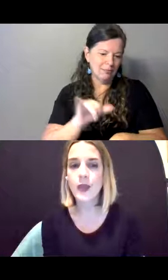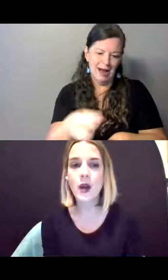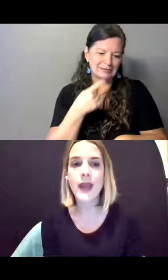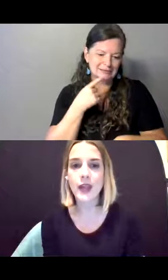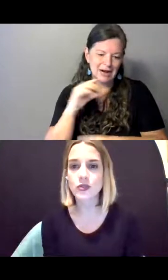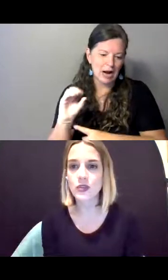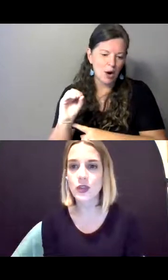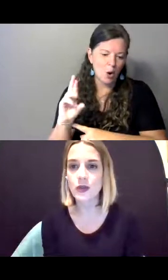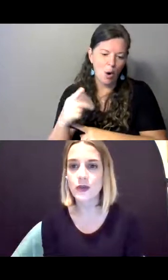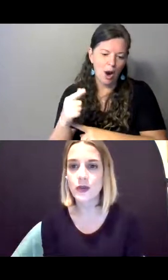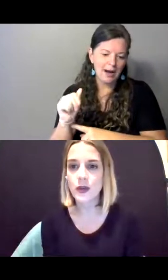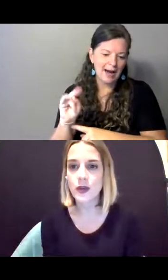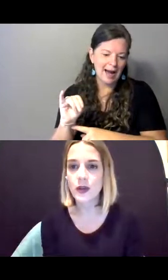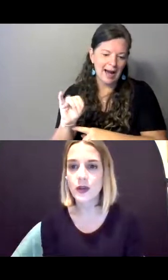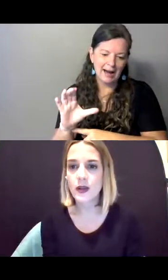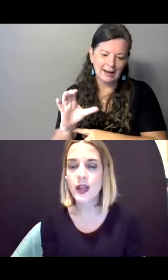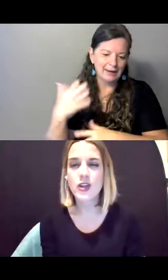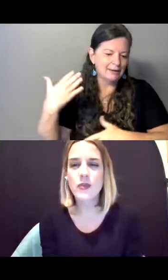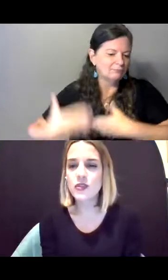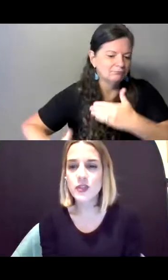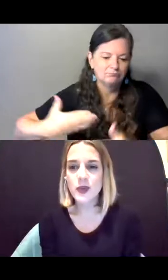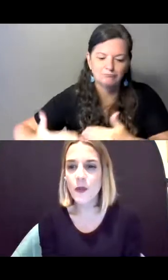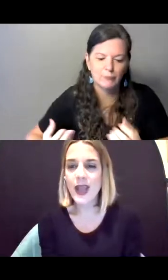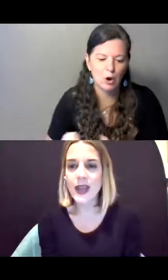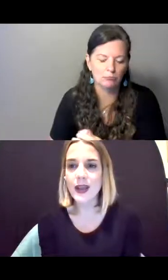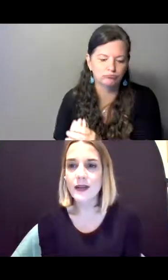it will become natural to you. It will just become organic.